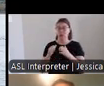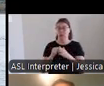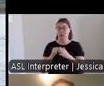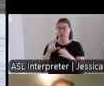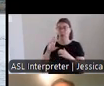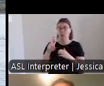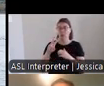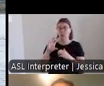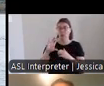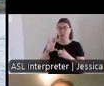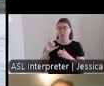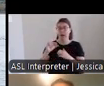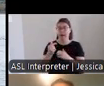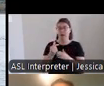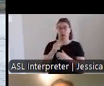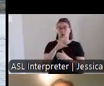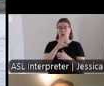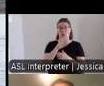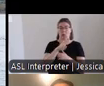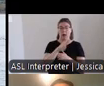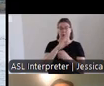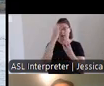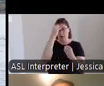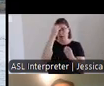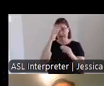about the Web Content Accessibility Guidelines.